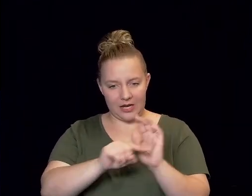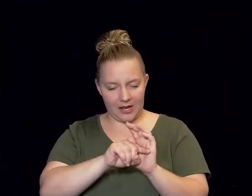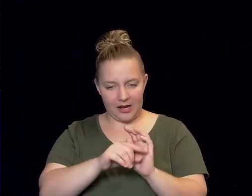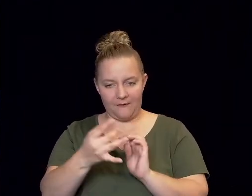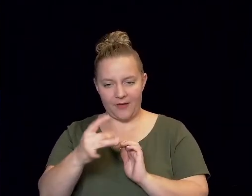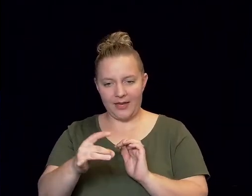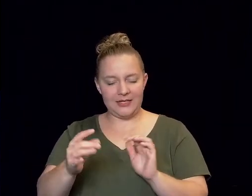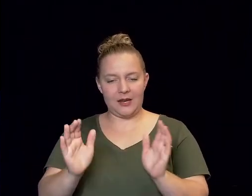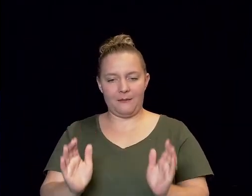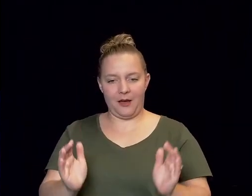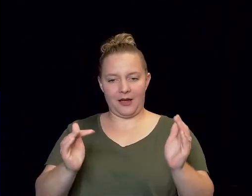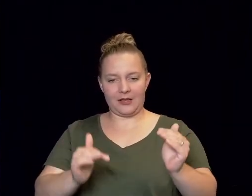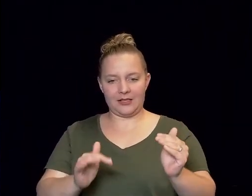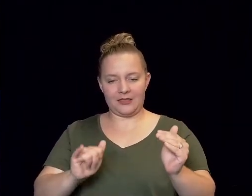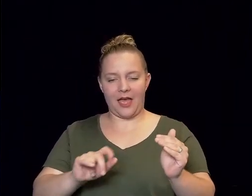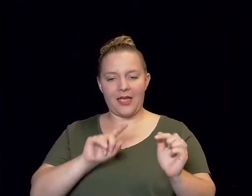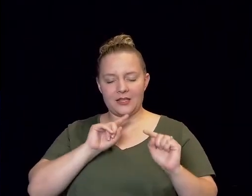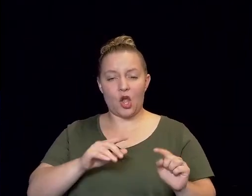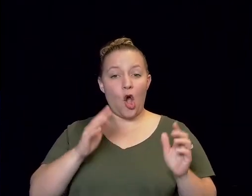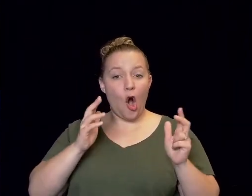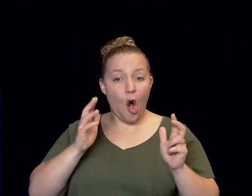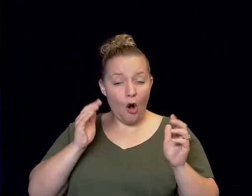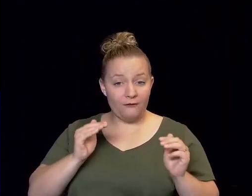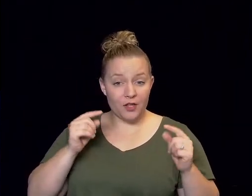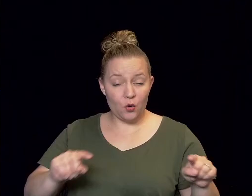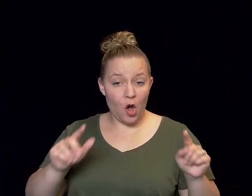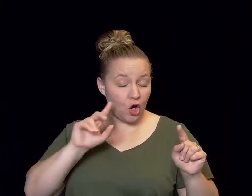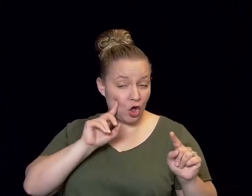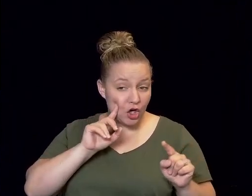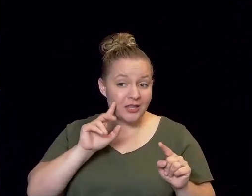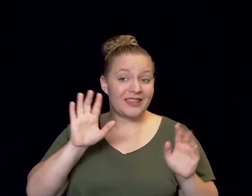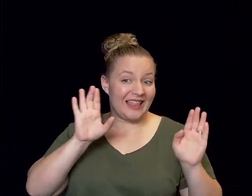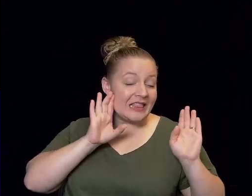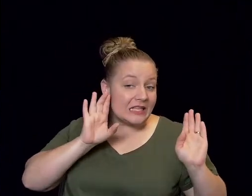answer. Hopefully, we all heard that listening clue before we got started on number two. If not, go